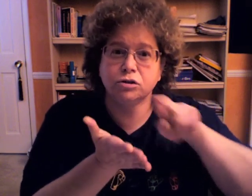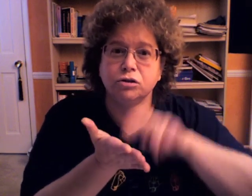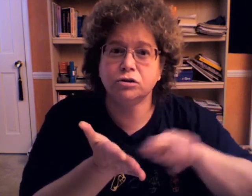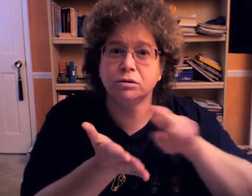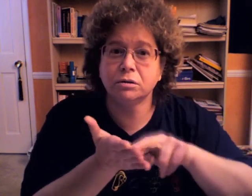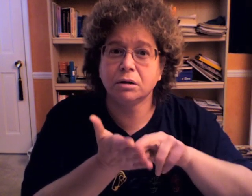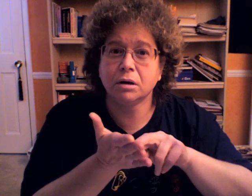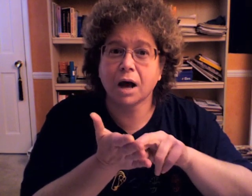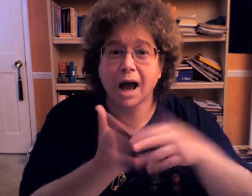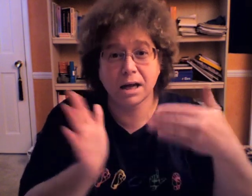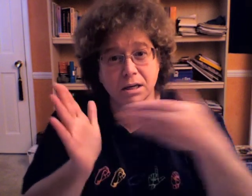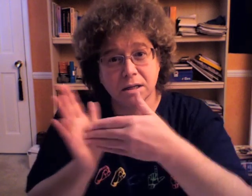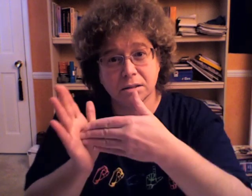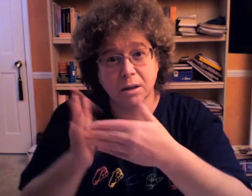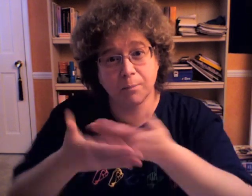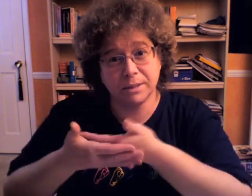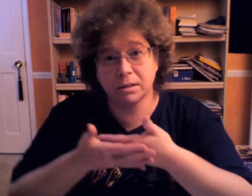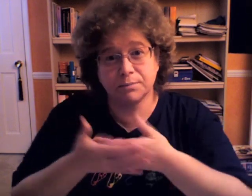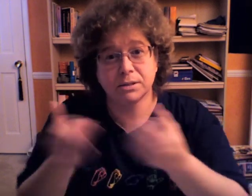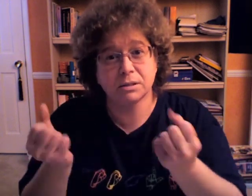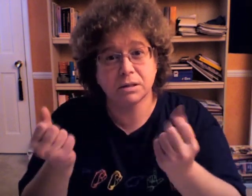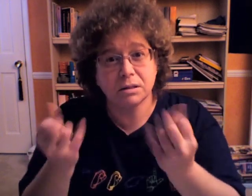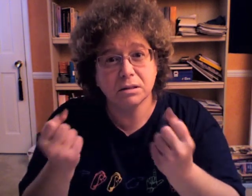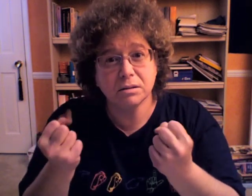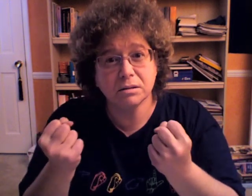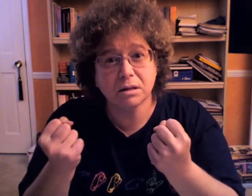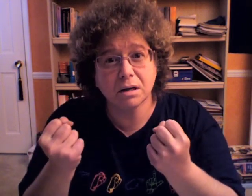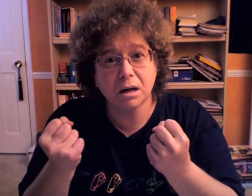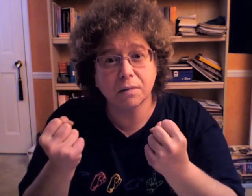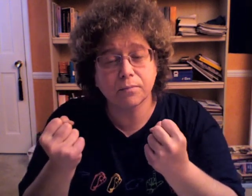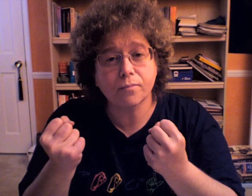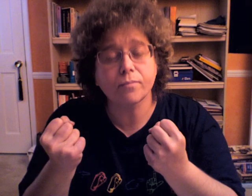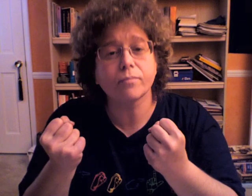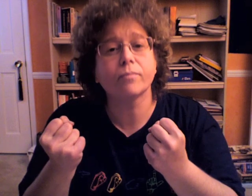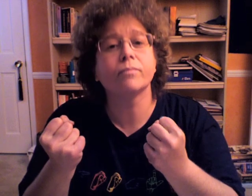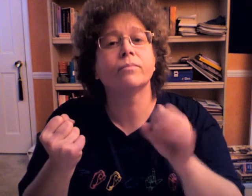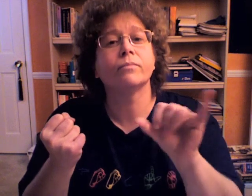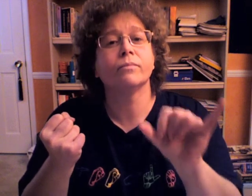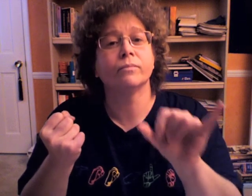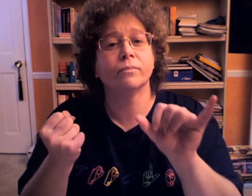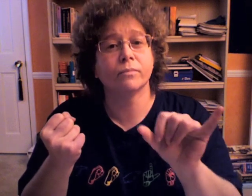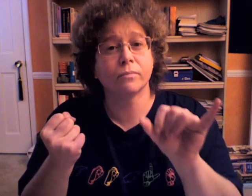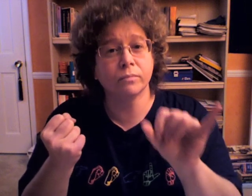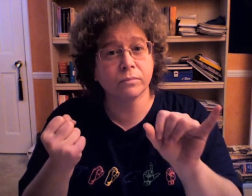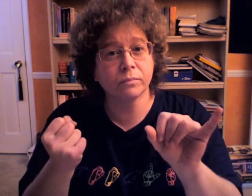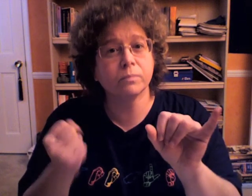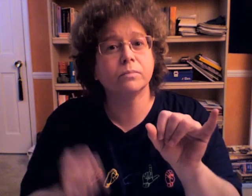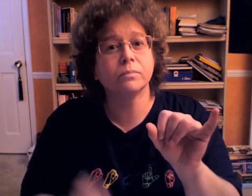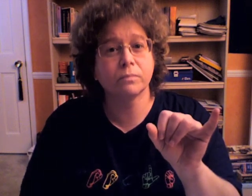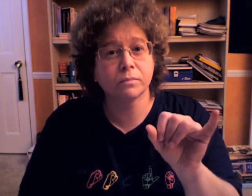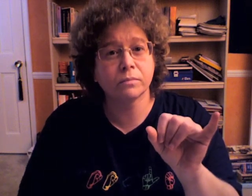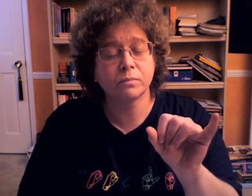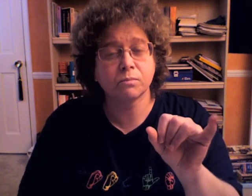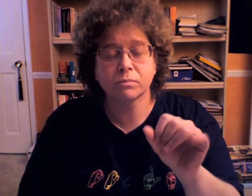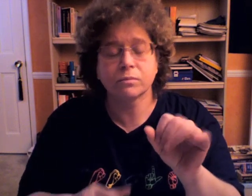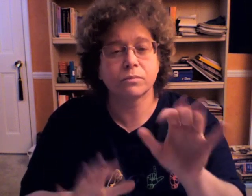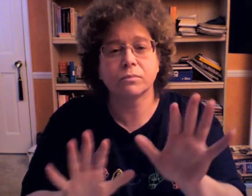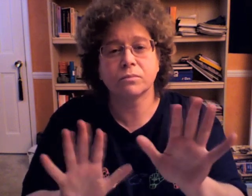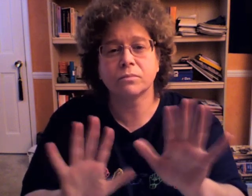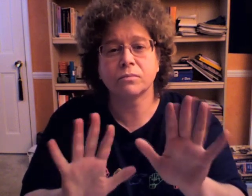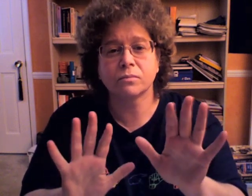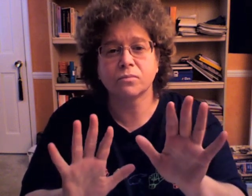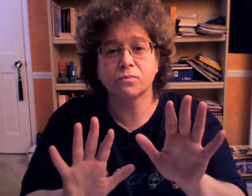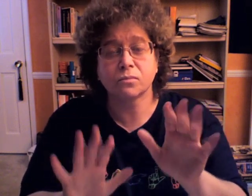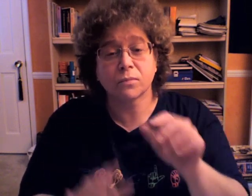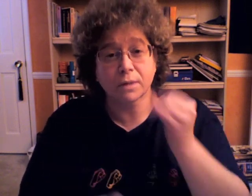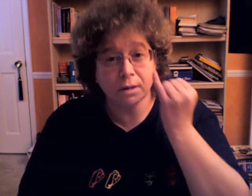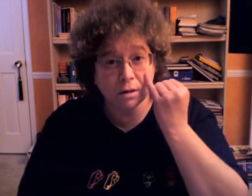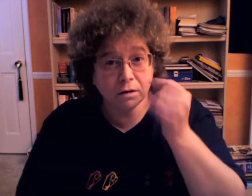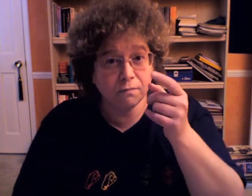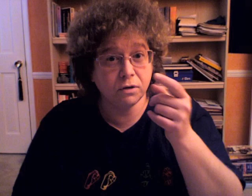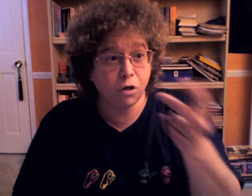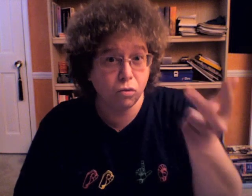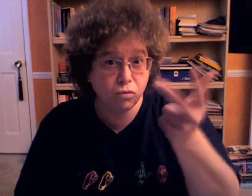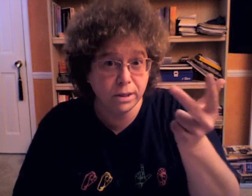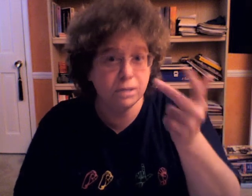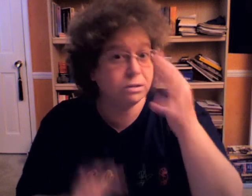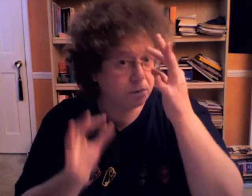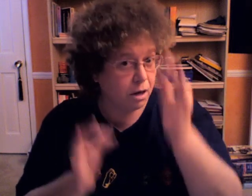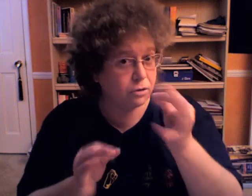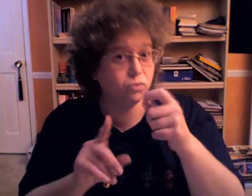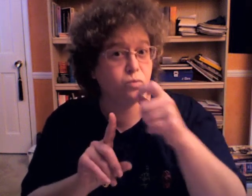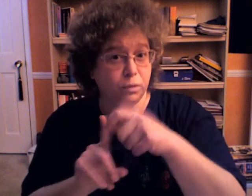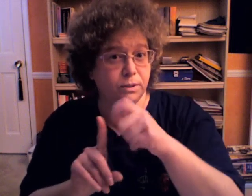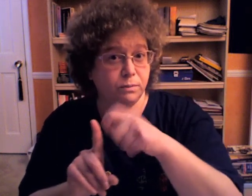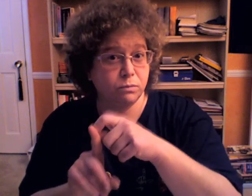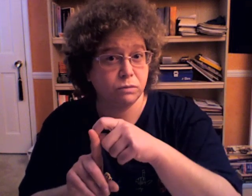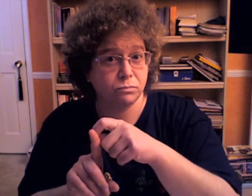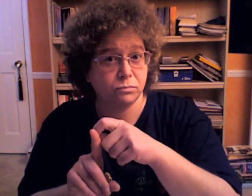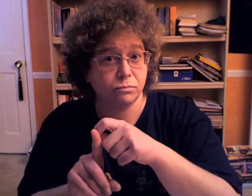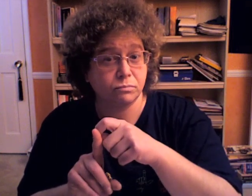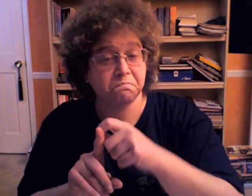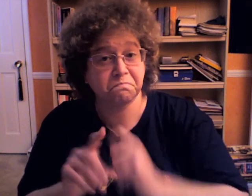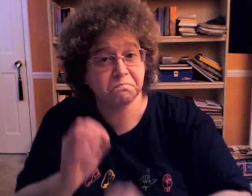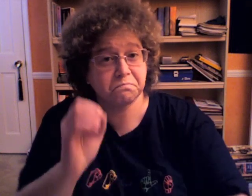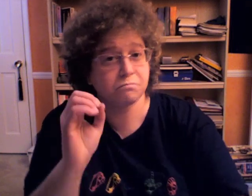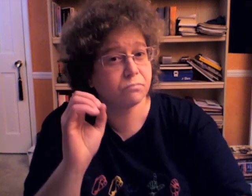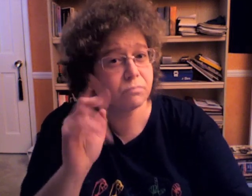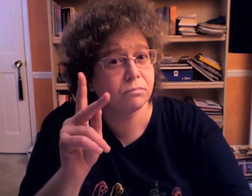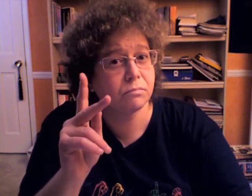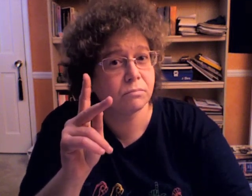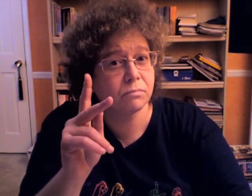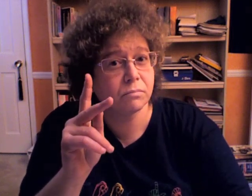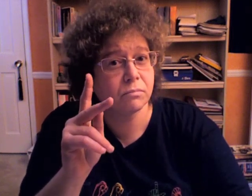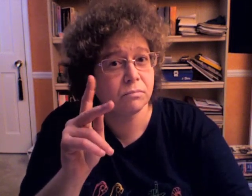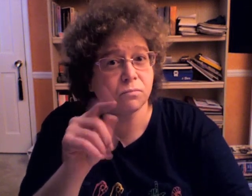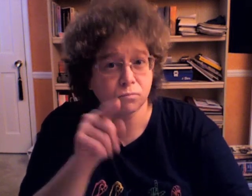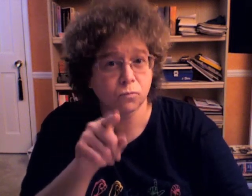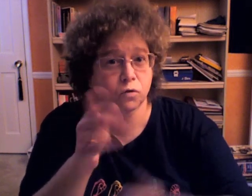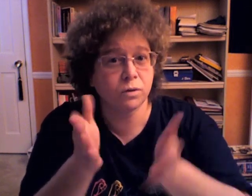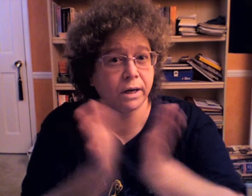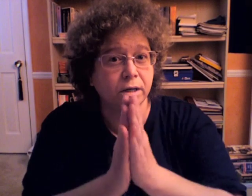baby signs. It is fine if they decide to nitpick and take apart the research by Arcedolo & Goodwyn and Daniels but they are